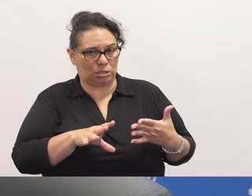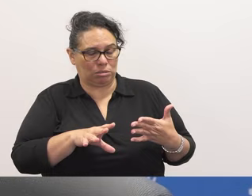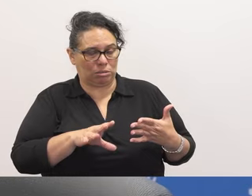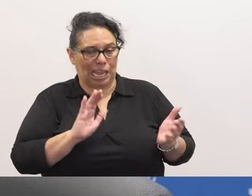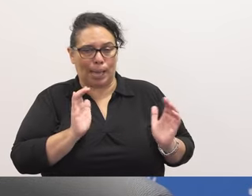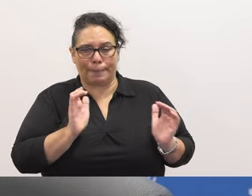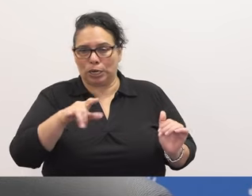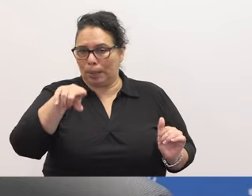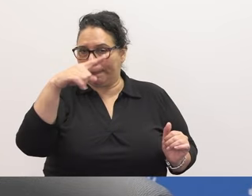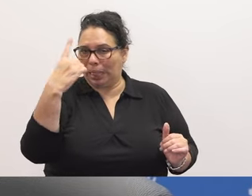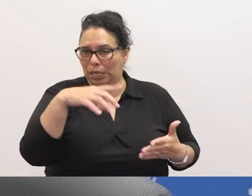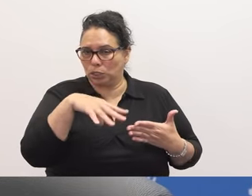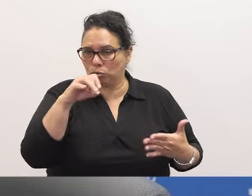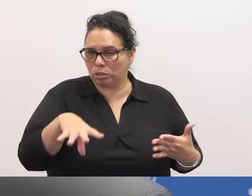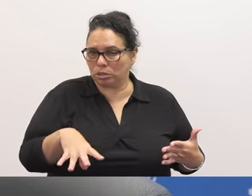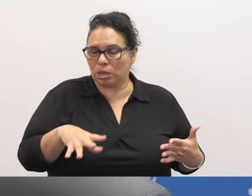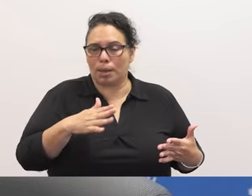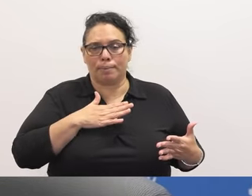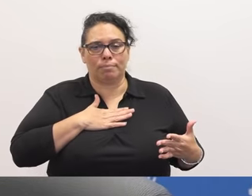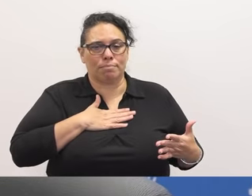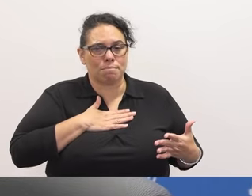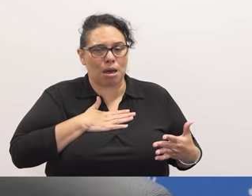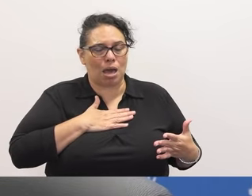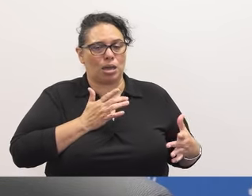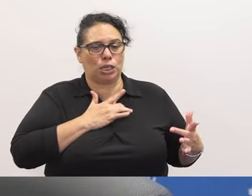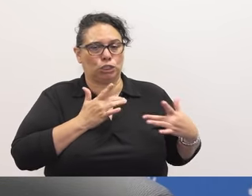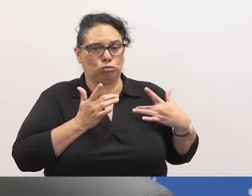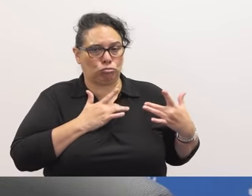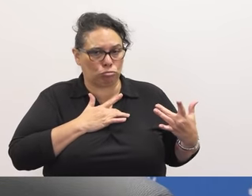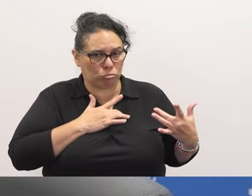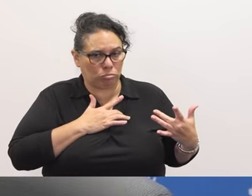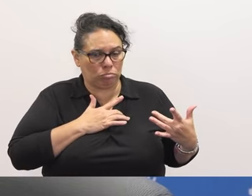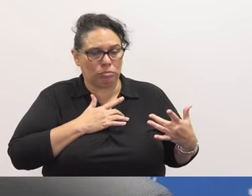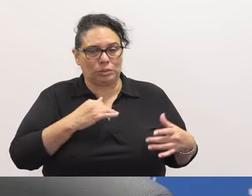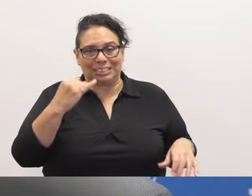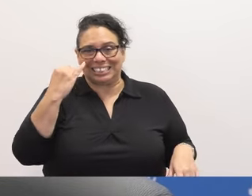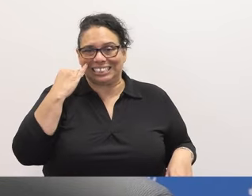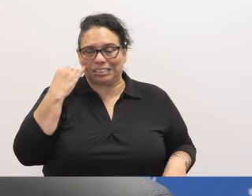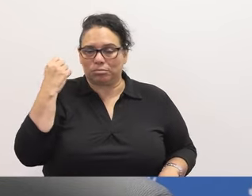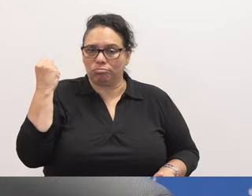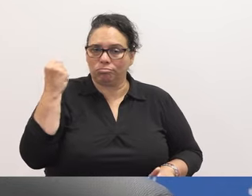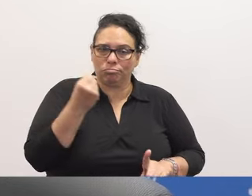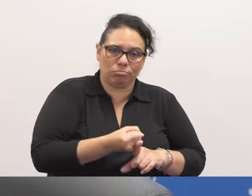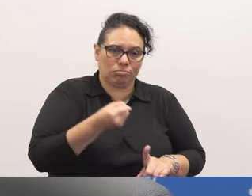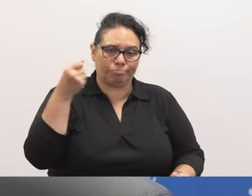So my concern or my reservation is if we hit our target for Black students,